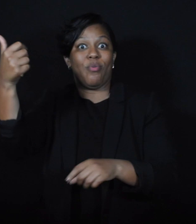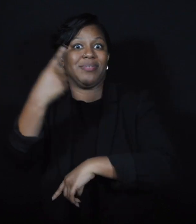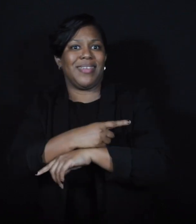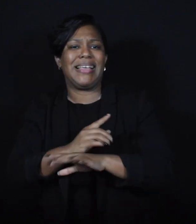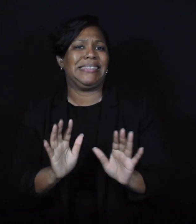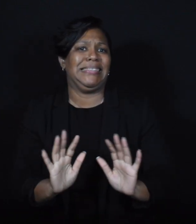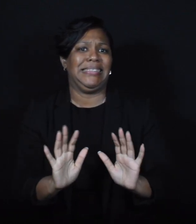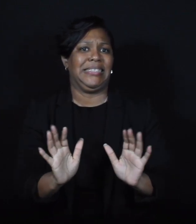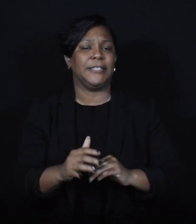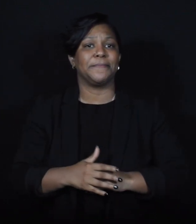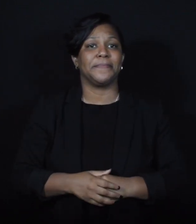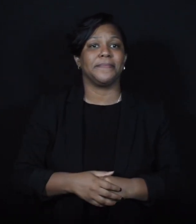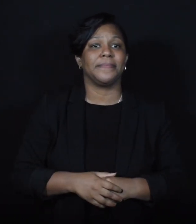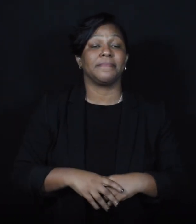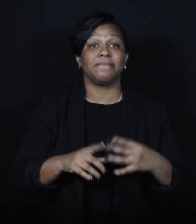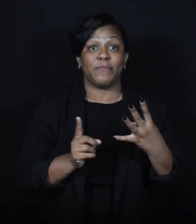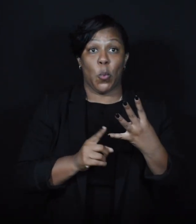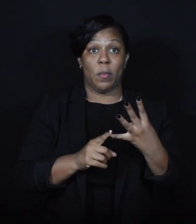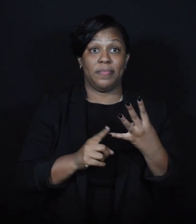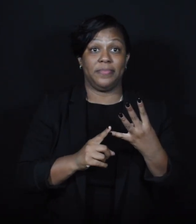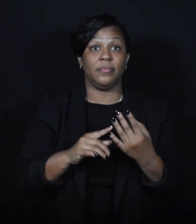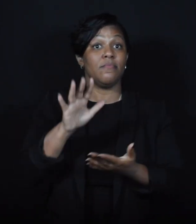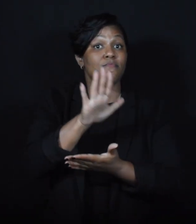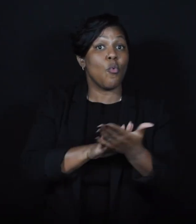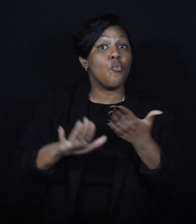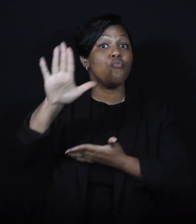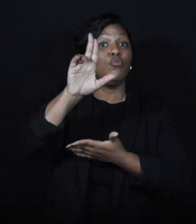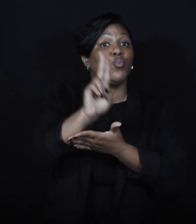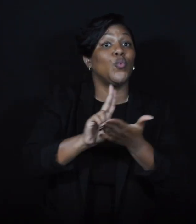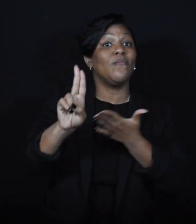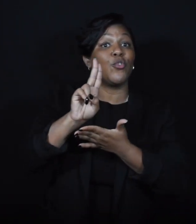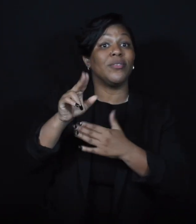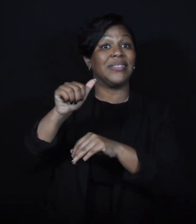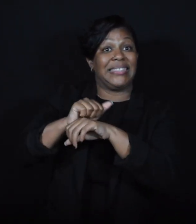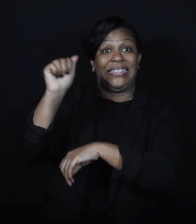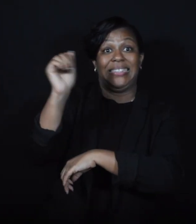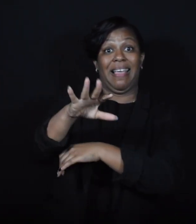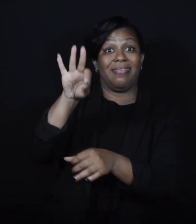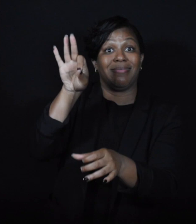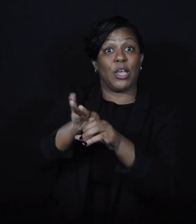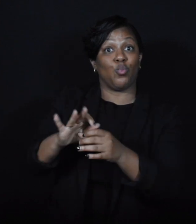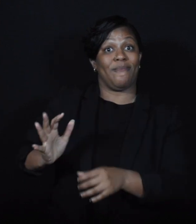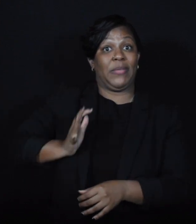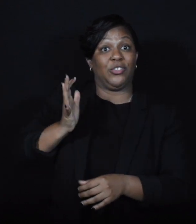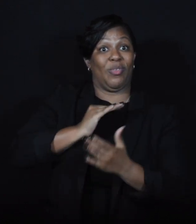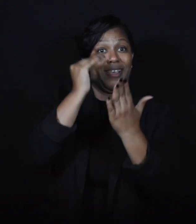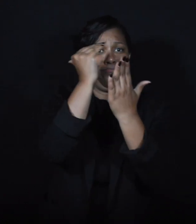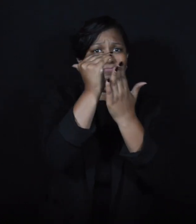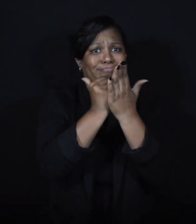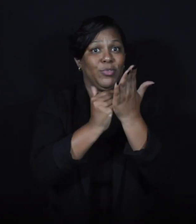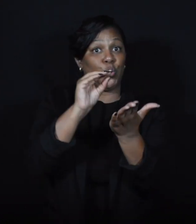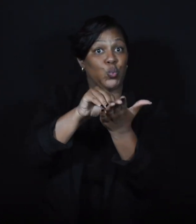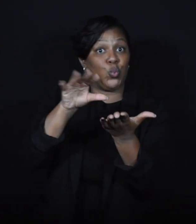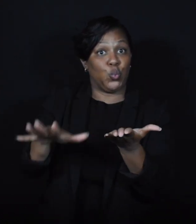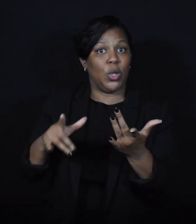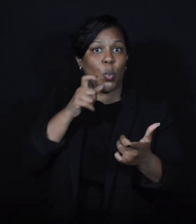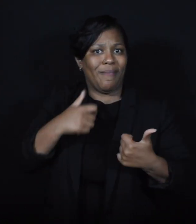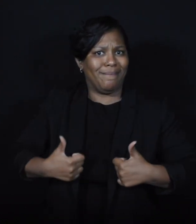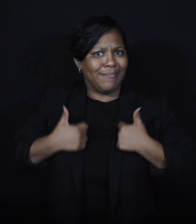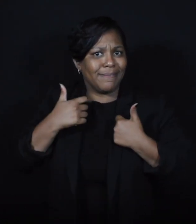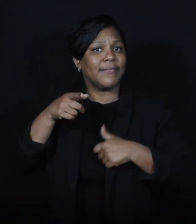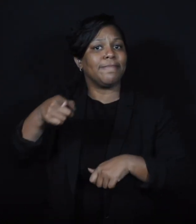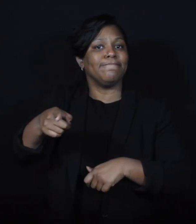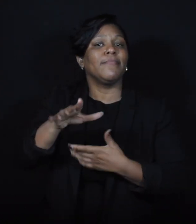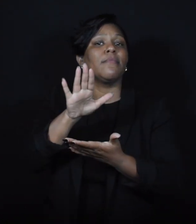4. Colleges and universities send the election officials a list of students residing in college dorms.